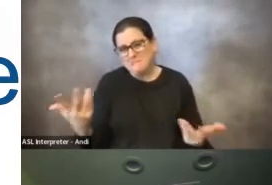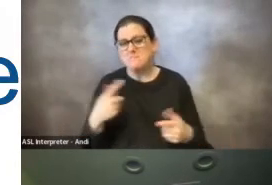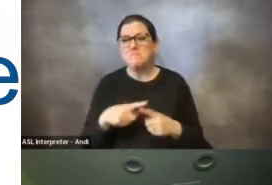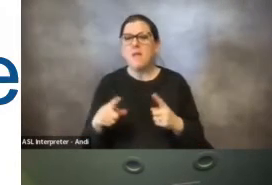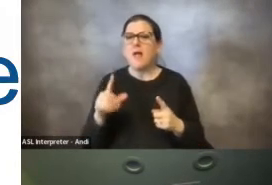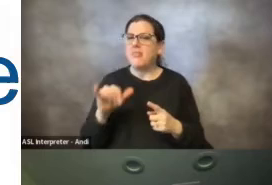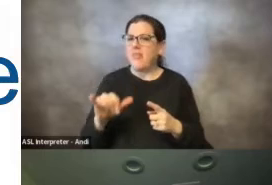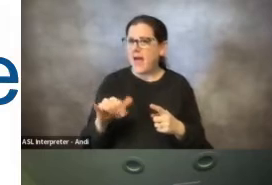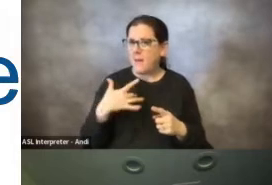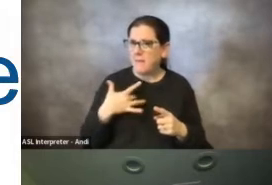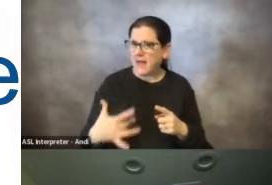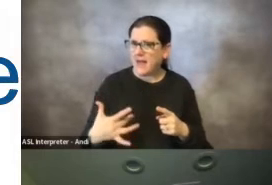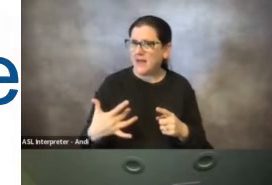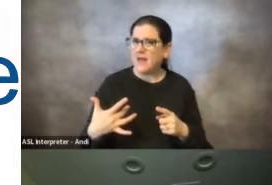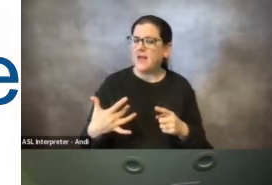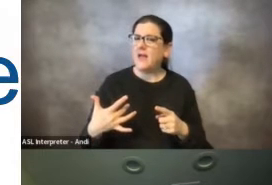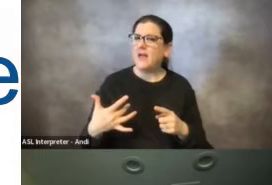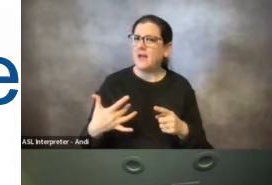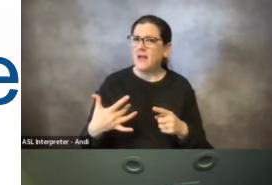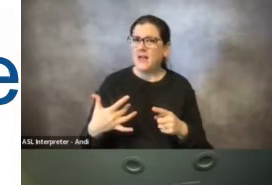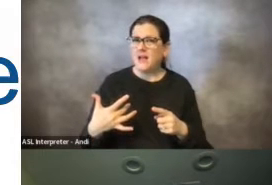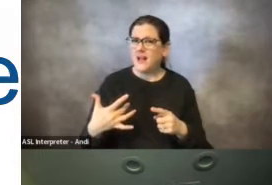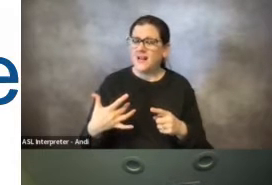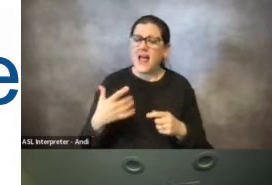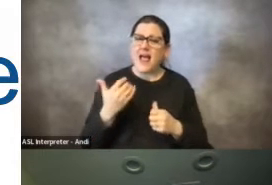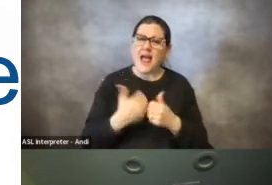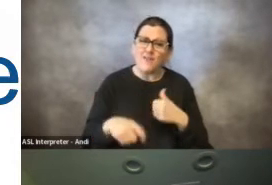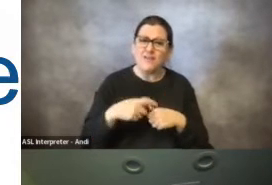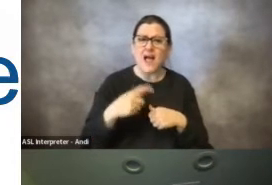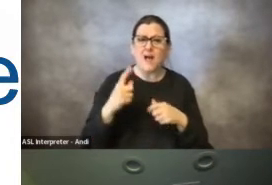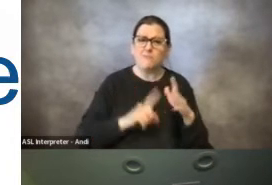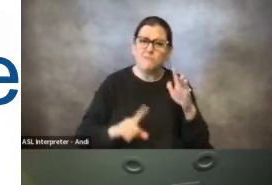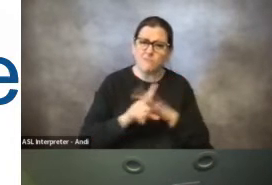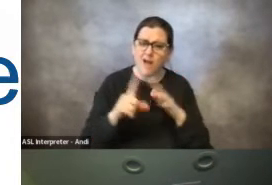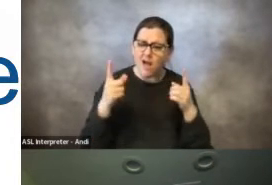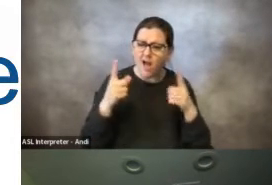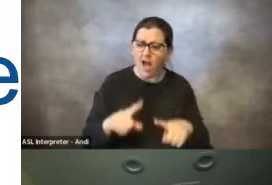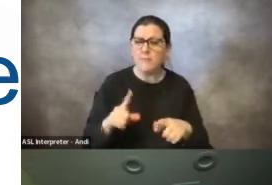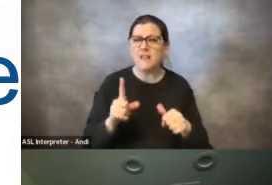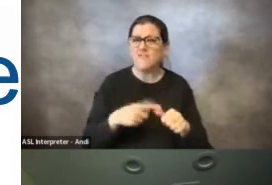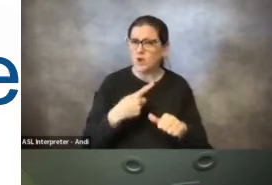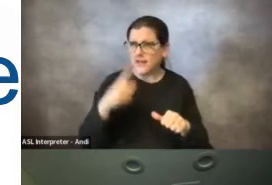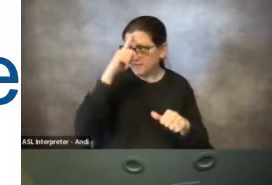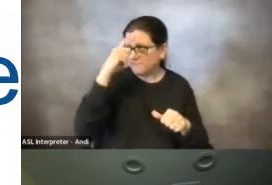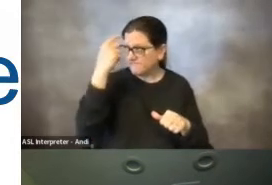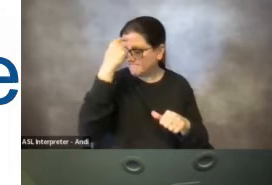you know, maybe till the end of the summer. And those are the kinds of things that were you know, I'd be lying if we didn't